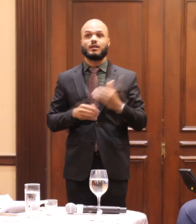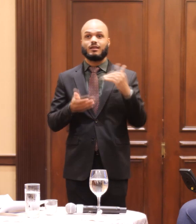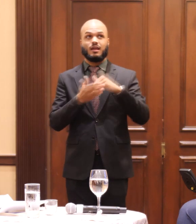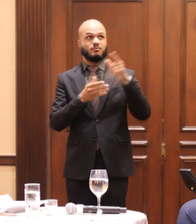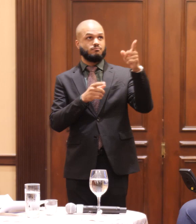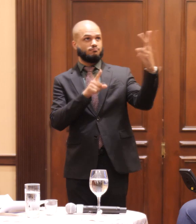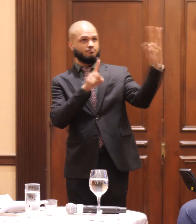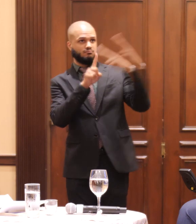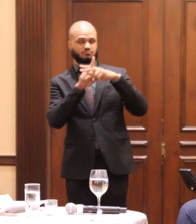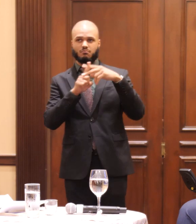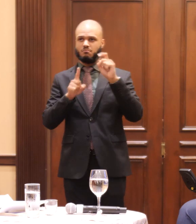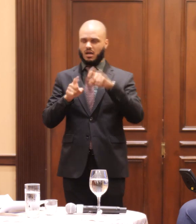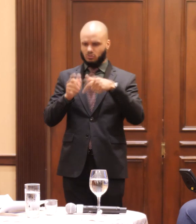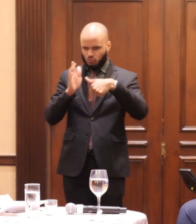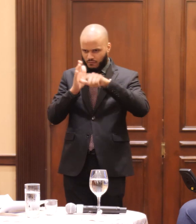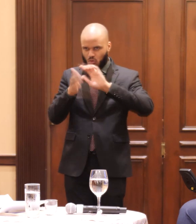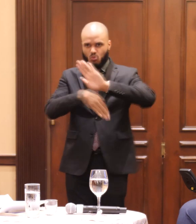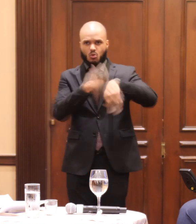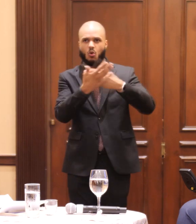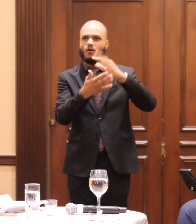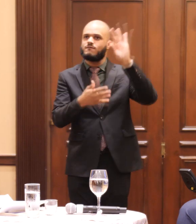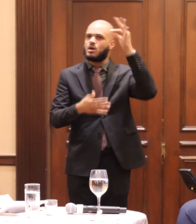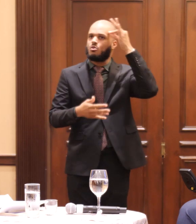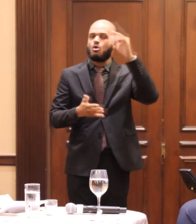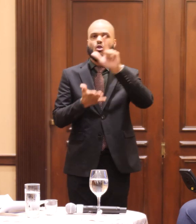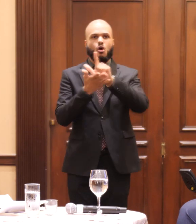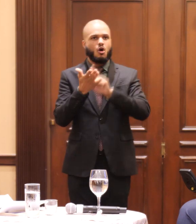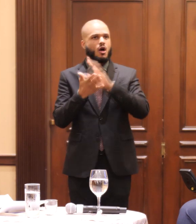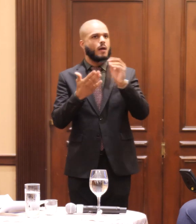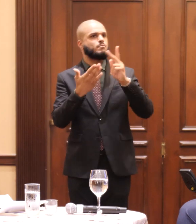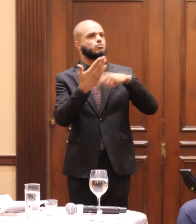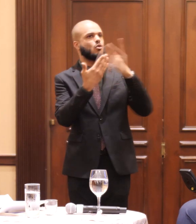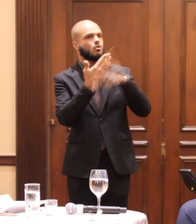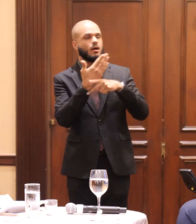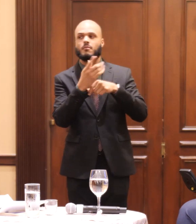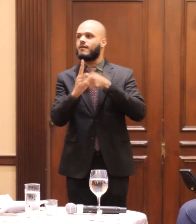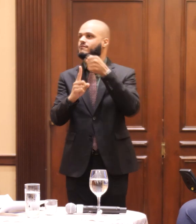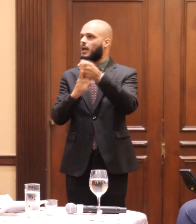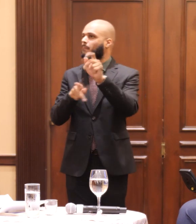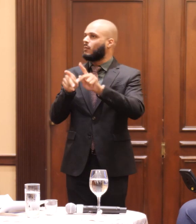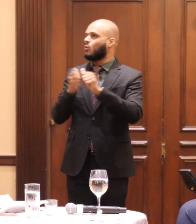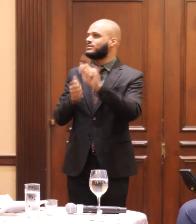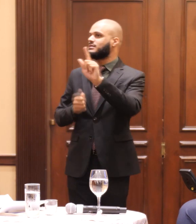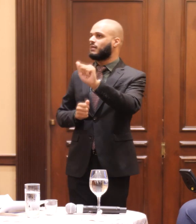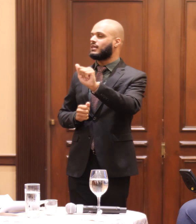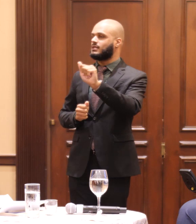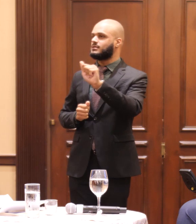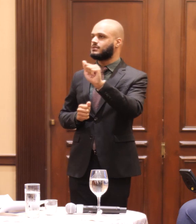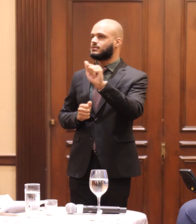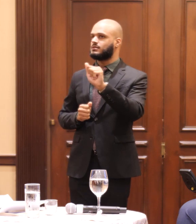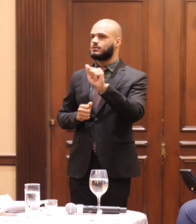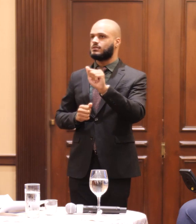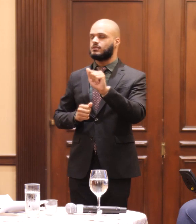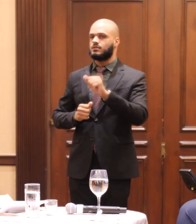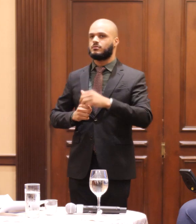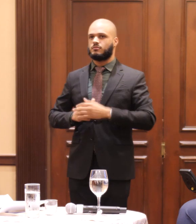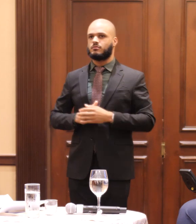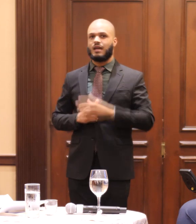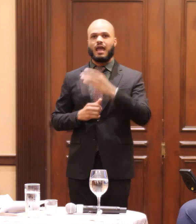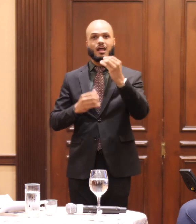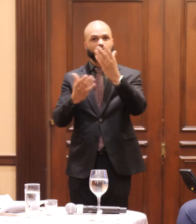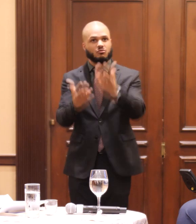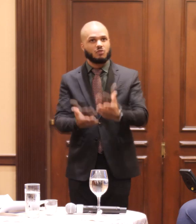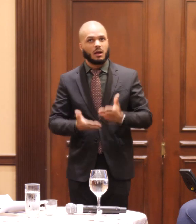reviewing all federal laws and programs affecting people with disabilities and recommending how to